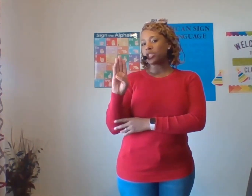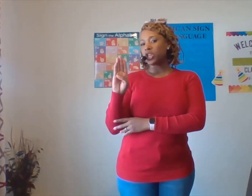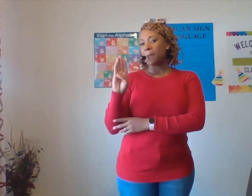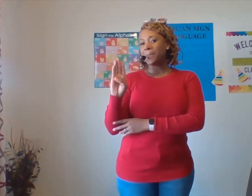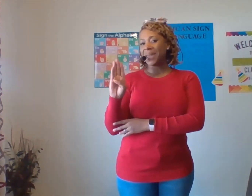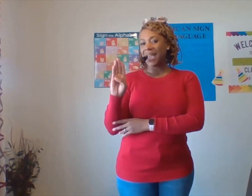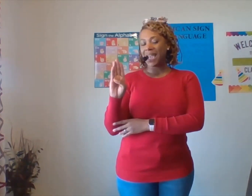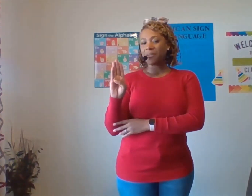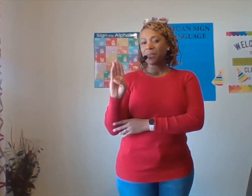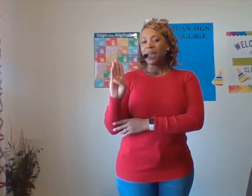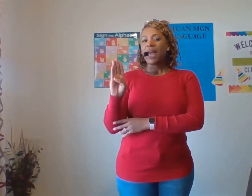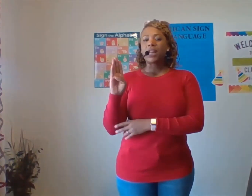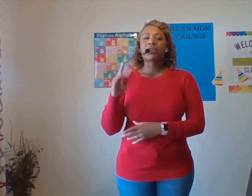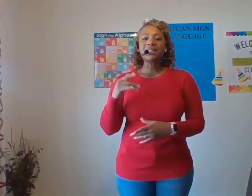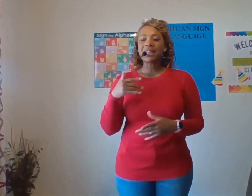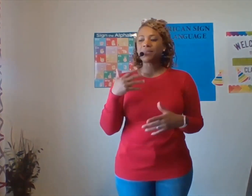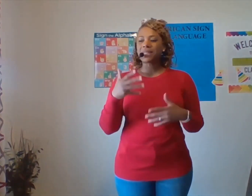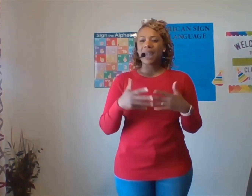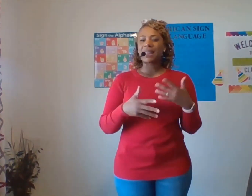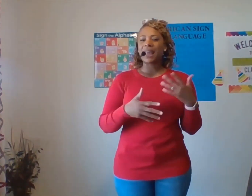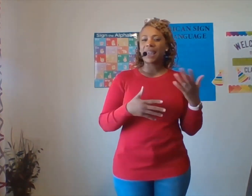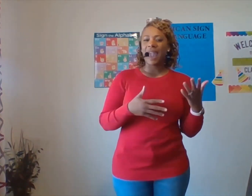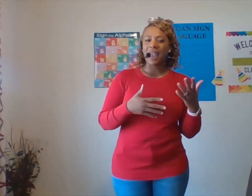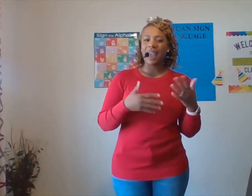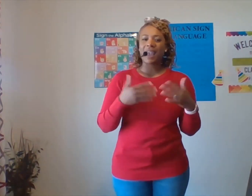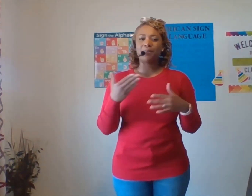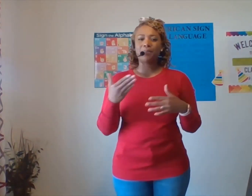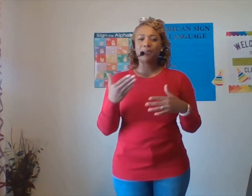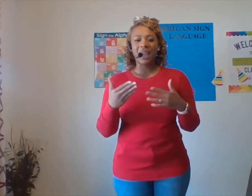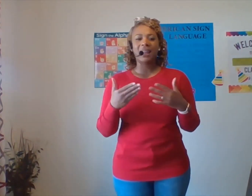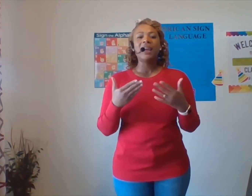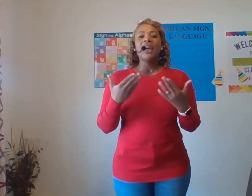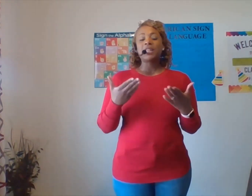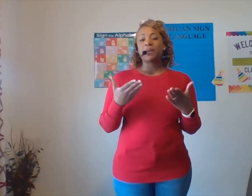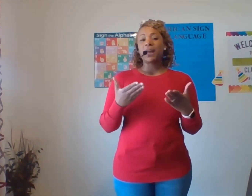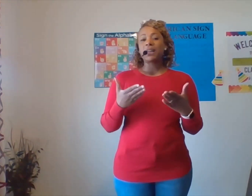using your B hand and the reason I'm saying like a hand B hand is because